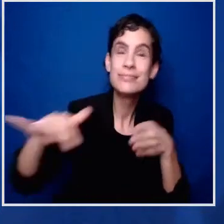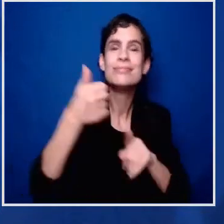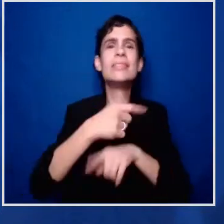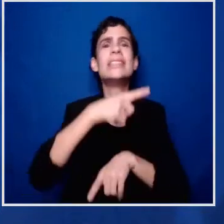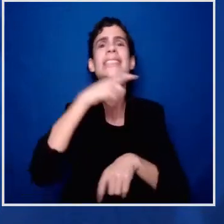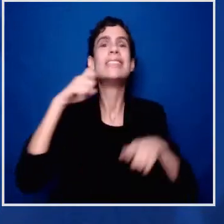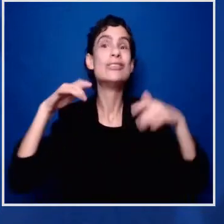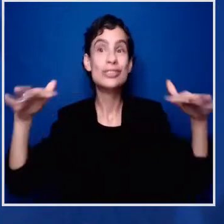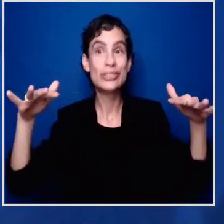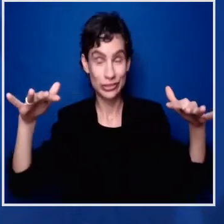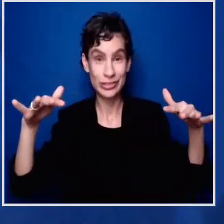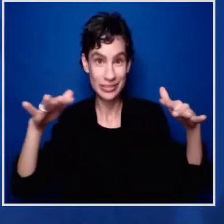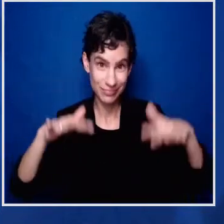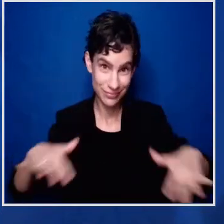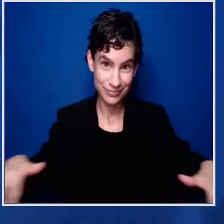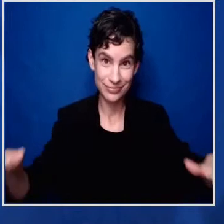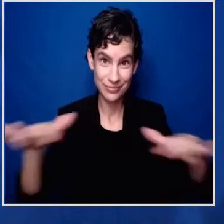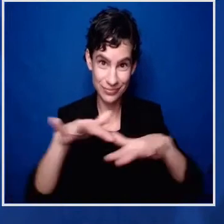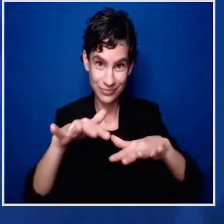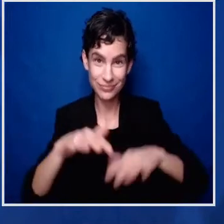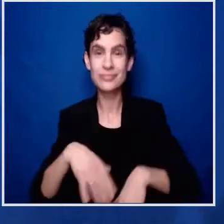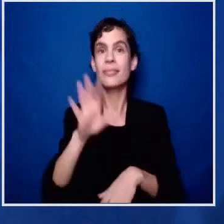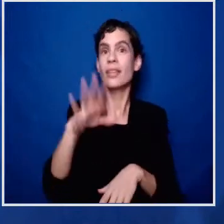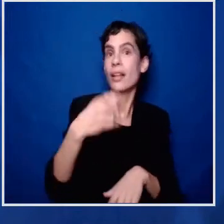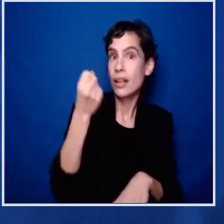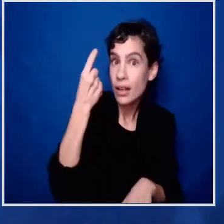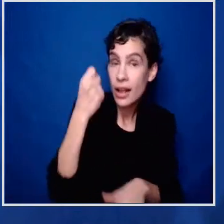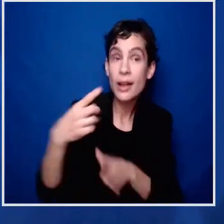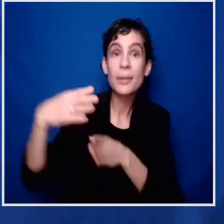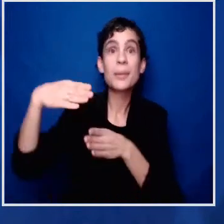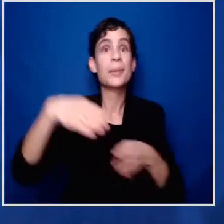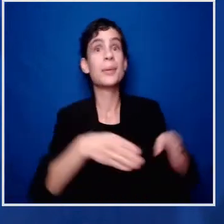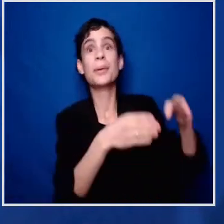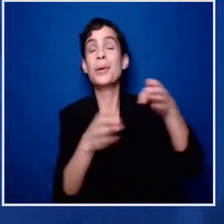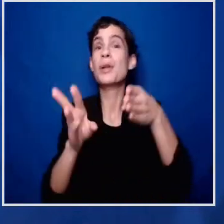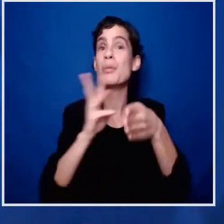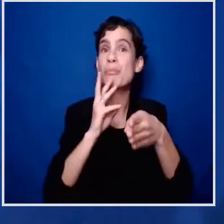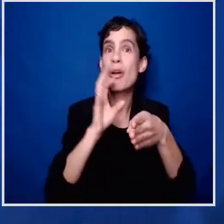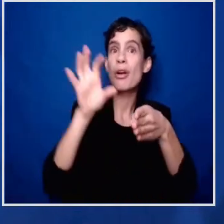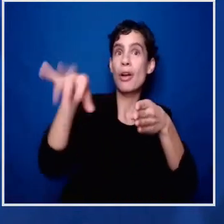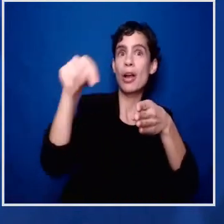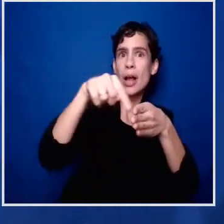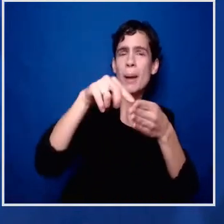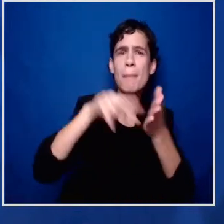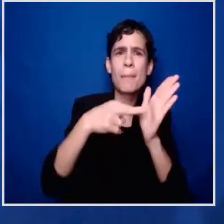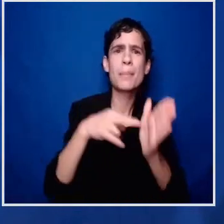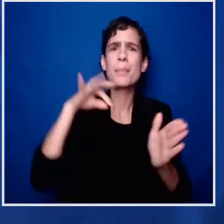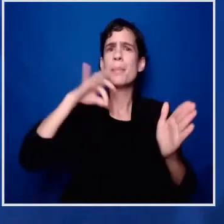UNFAMILIAR WITH THE DESERT, A WASH IS LIKE A DESERT AREA THAT